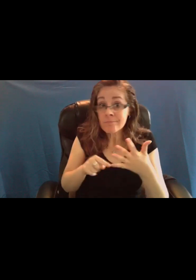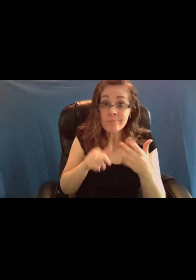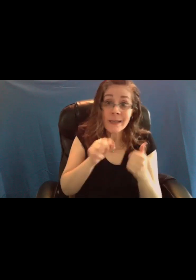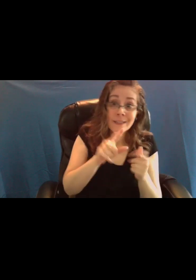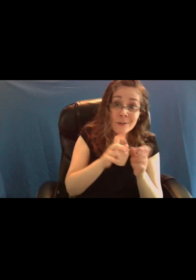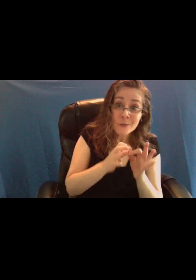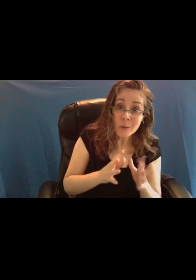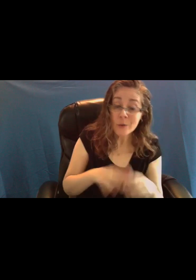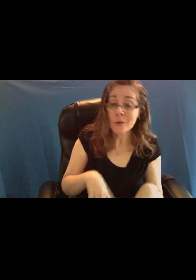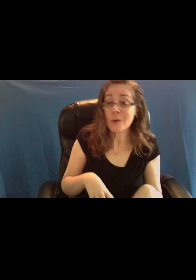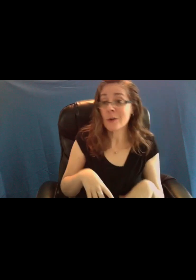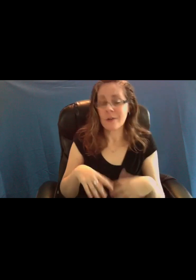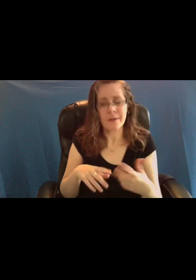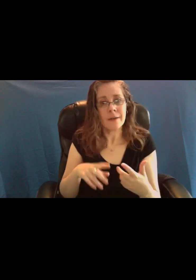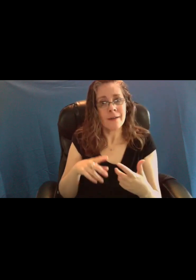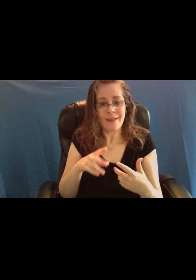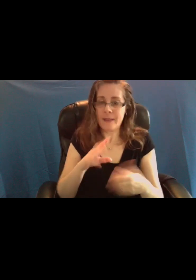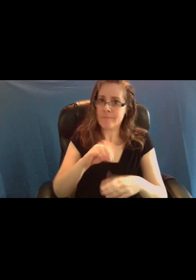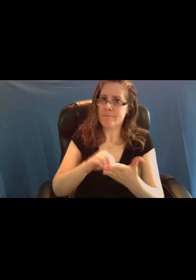Including a deadline for participants to submit their